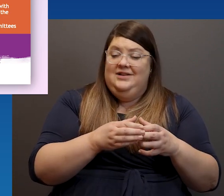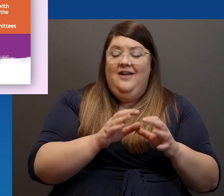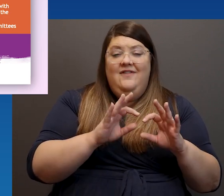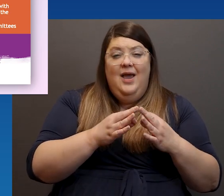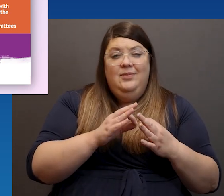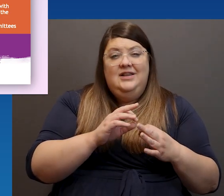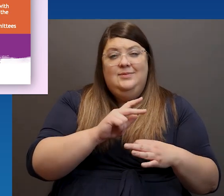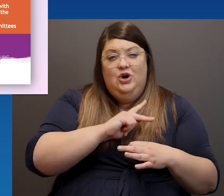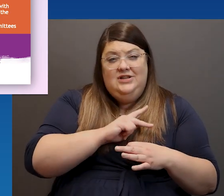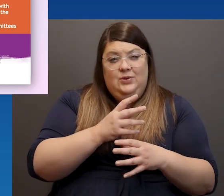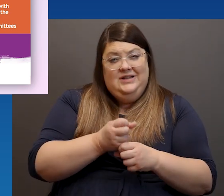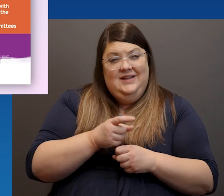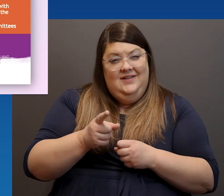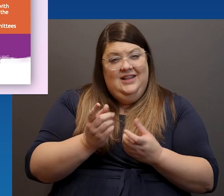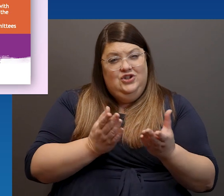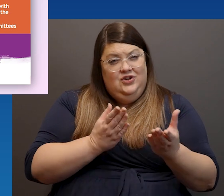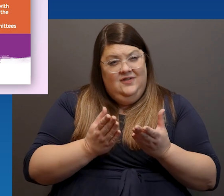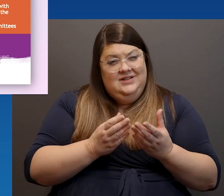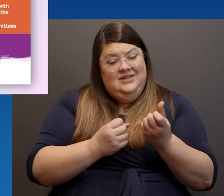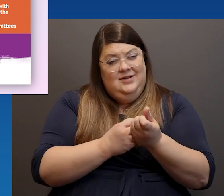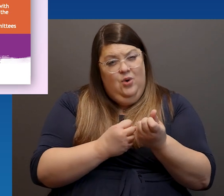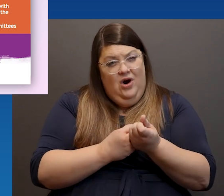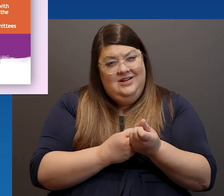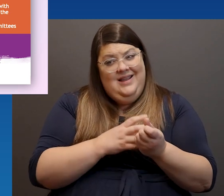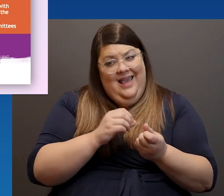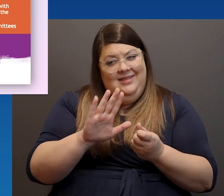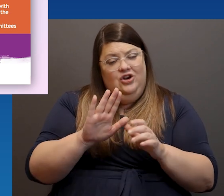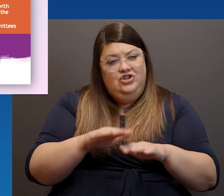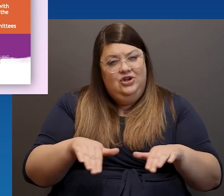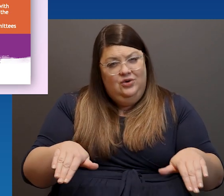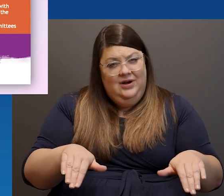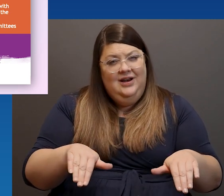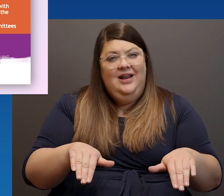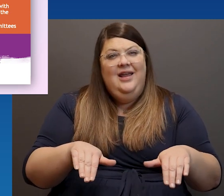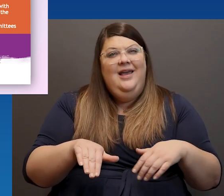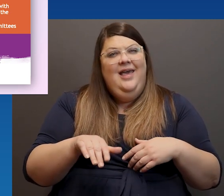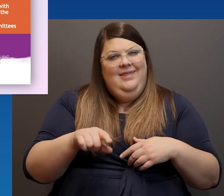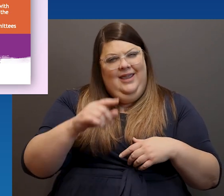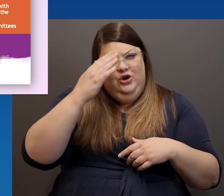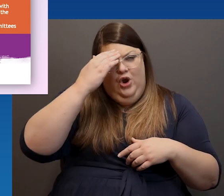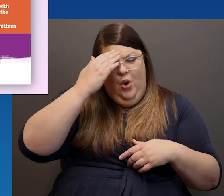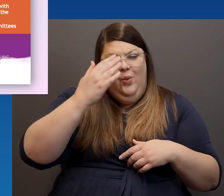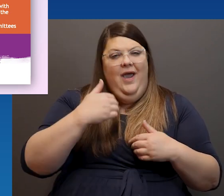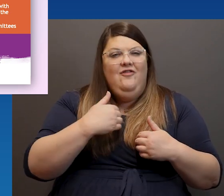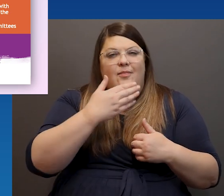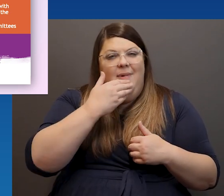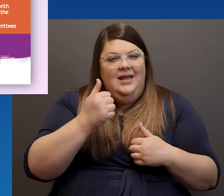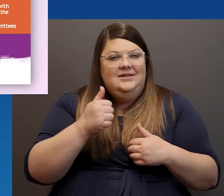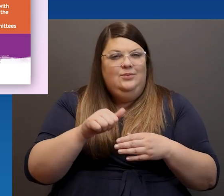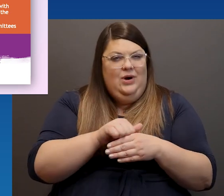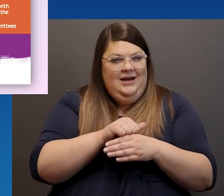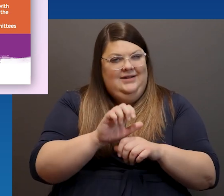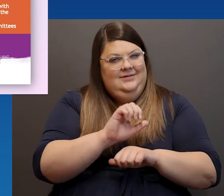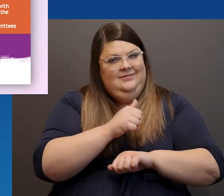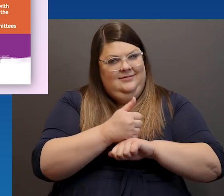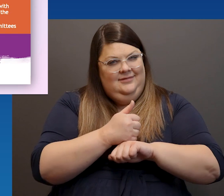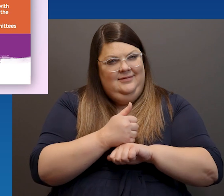and supports and along with their children and it's best practice for us to have their input in CSPD. In order to move forward,